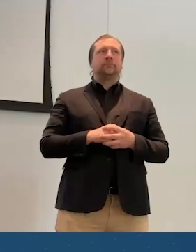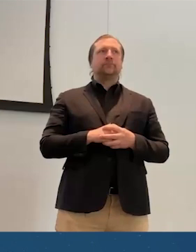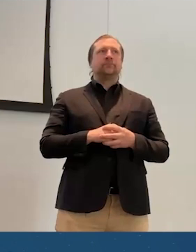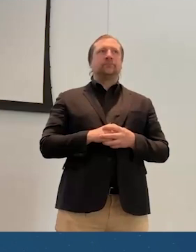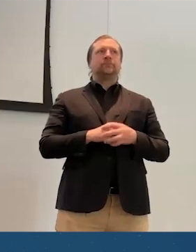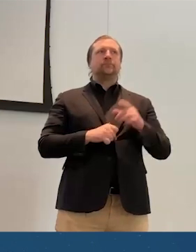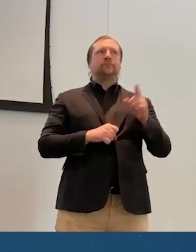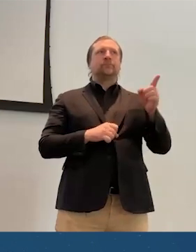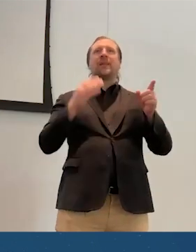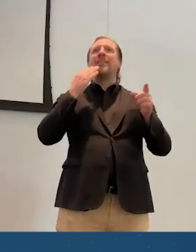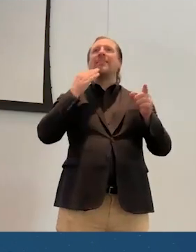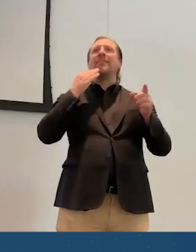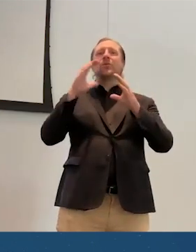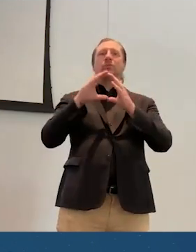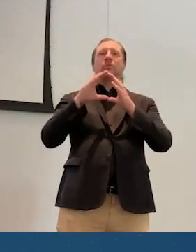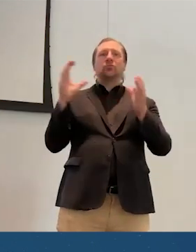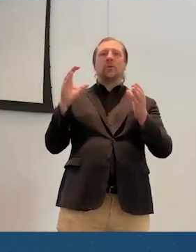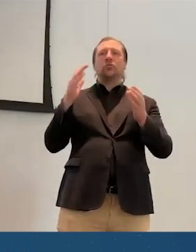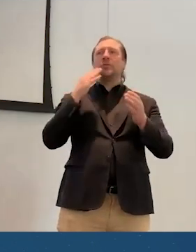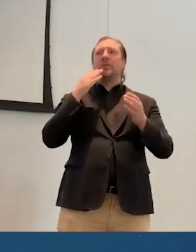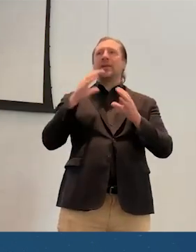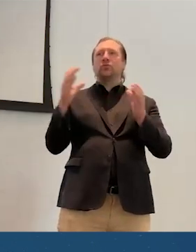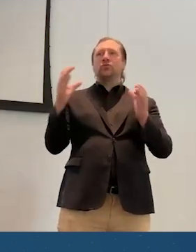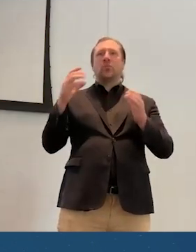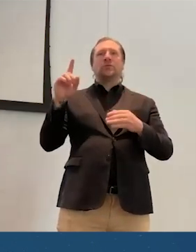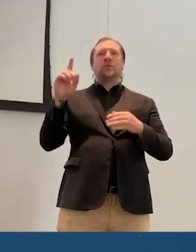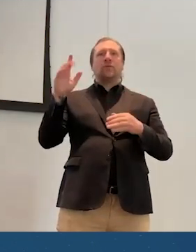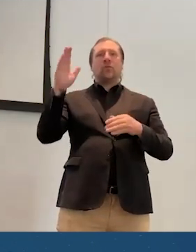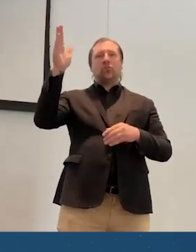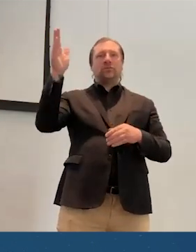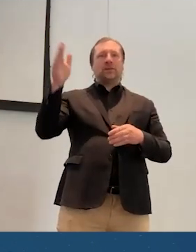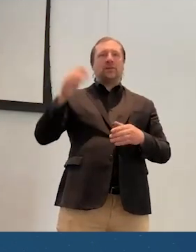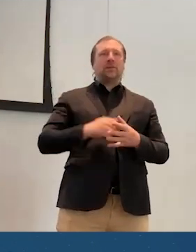Thank you so much, Atieh, for presenting here. Sure.